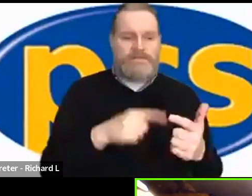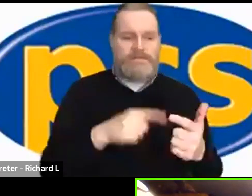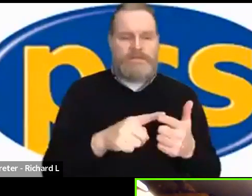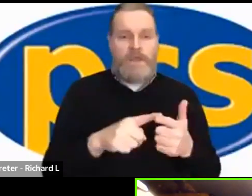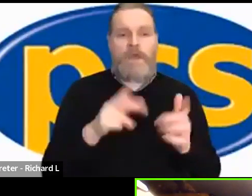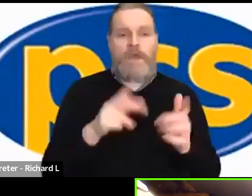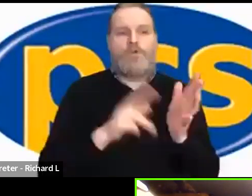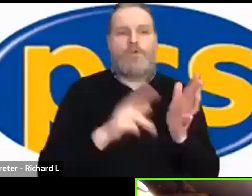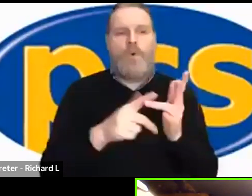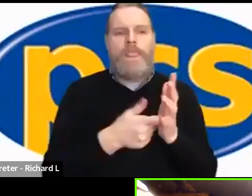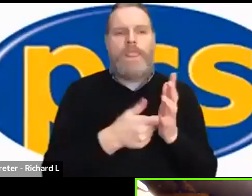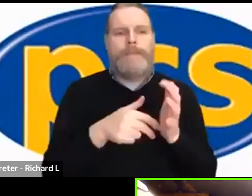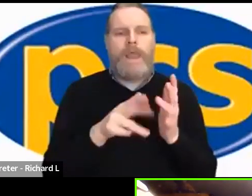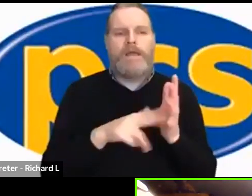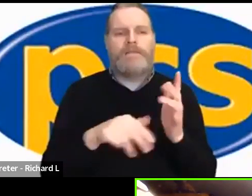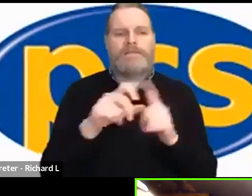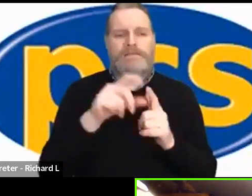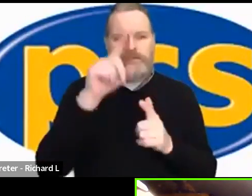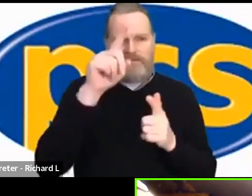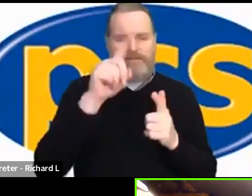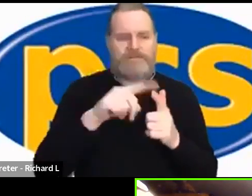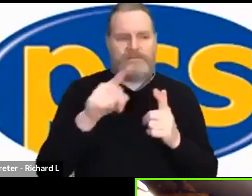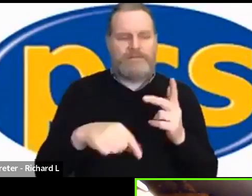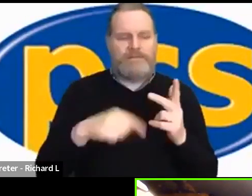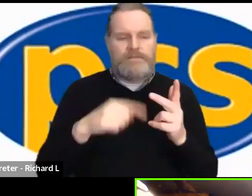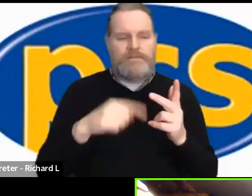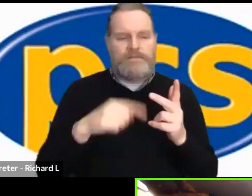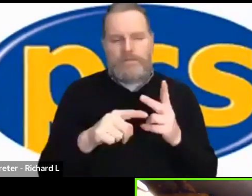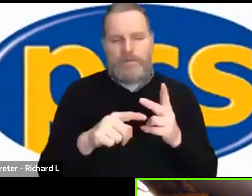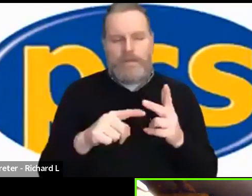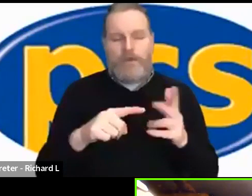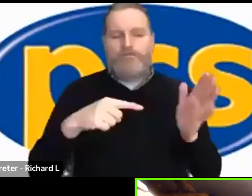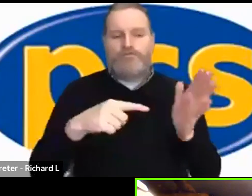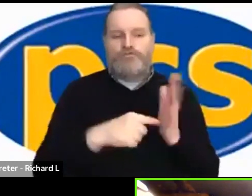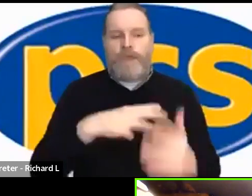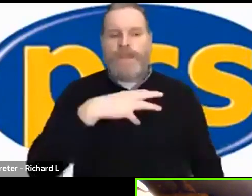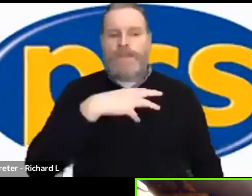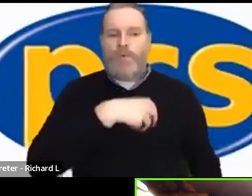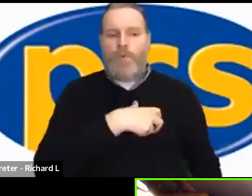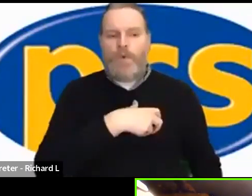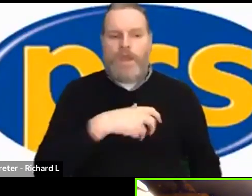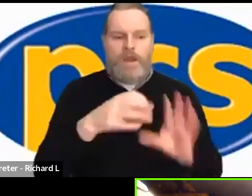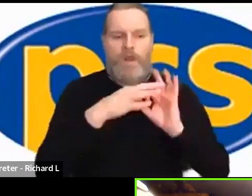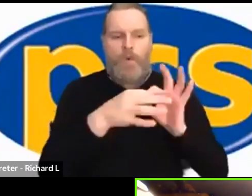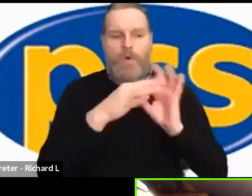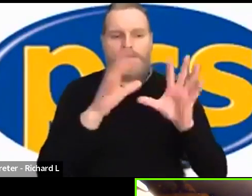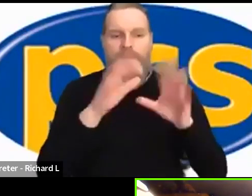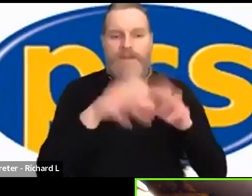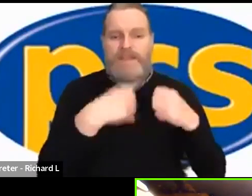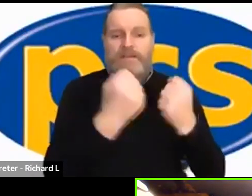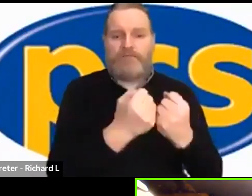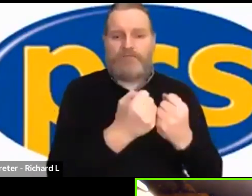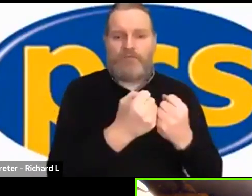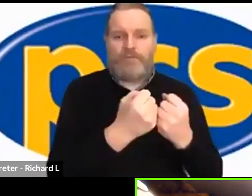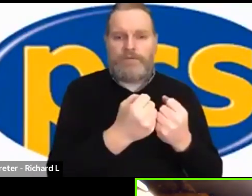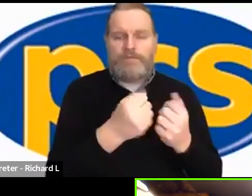from the West from the West Wales do. You can pay down county they didn't pay Tyneside in Northumbria solidarity on behalf of the other 10 unions in the Trade in the Trade Union, coordinating